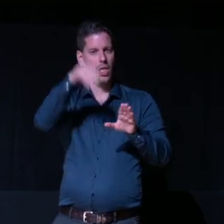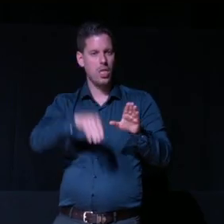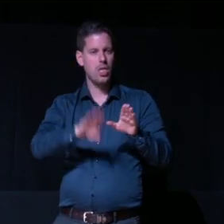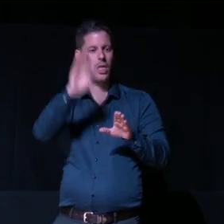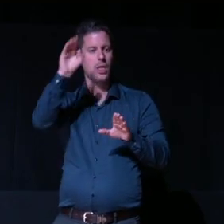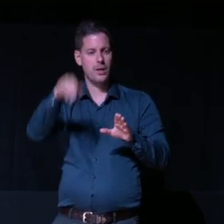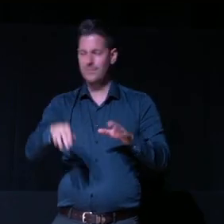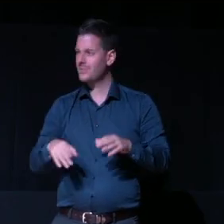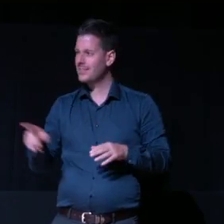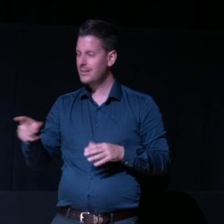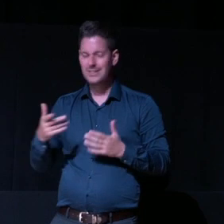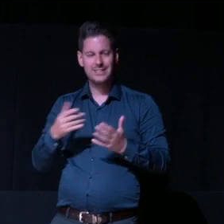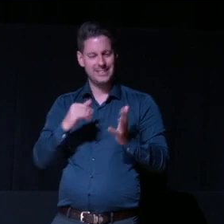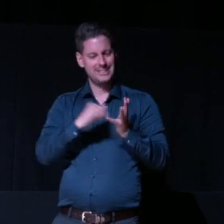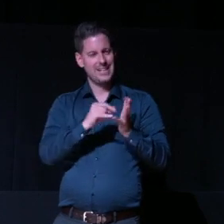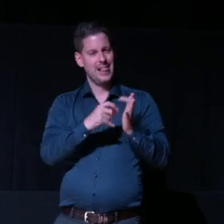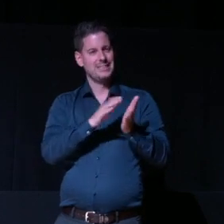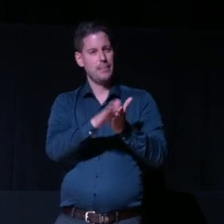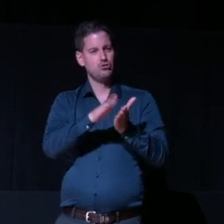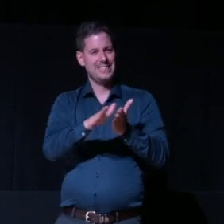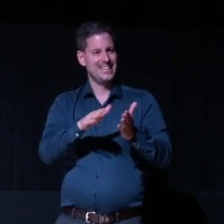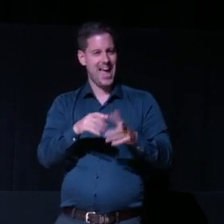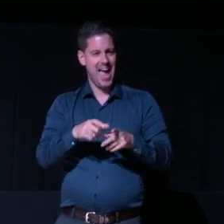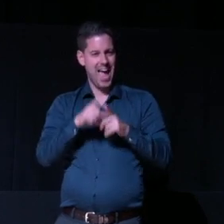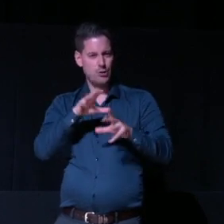the thing about this term is it's so slippery and hard to define. And I think you were saying